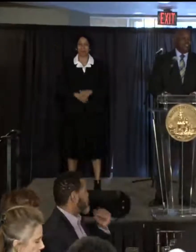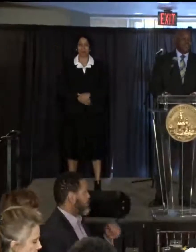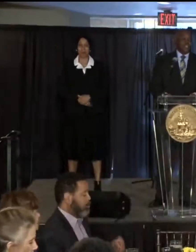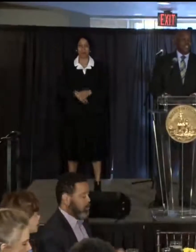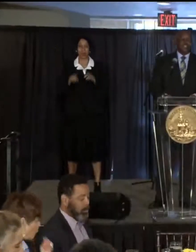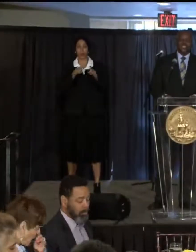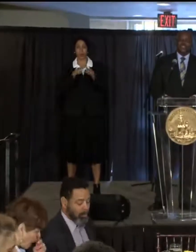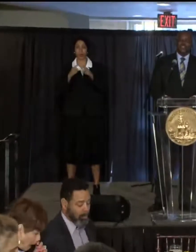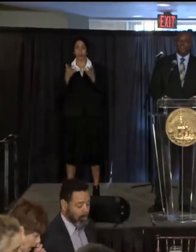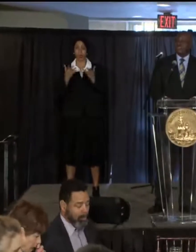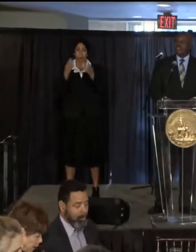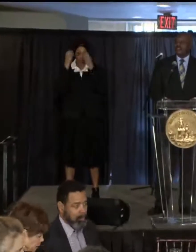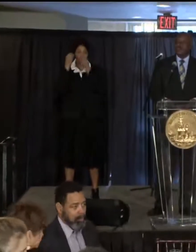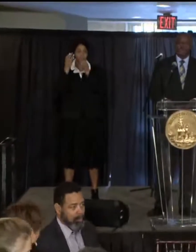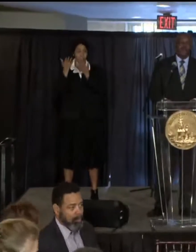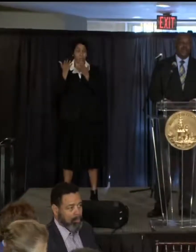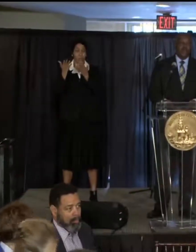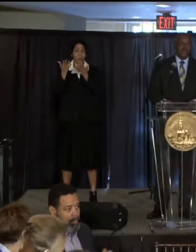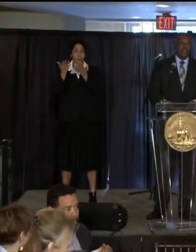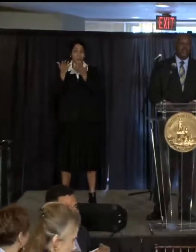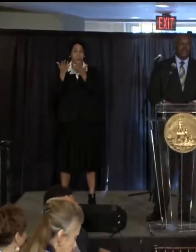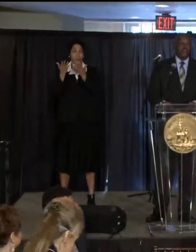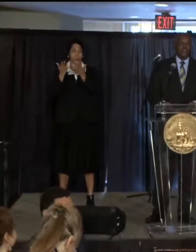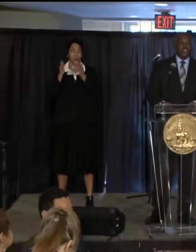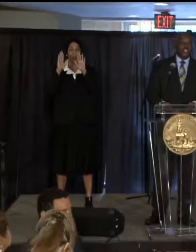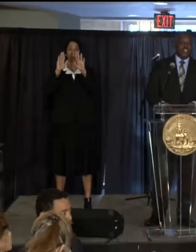ALSO I WOULD LIKE TO TELL YOU THAT THE WONDERFUL MUSIC YOU